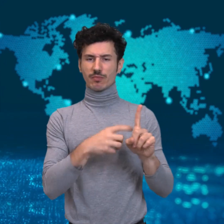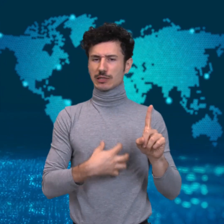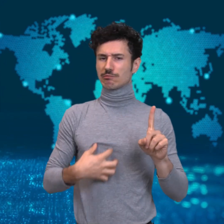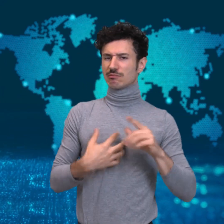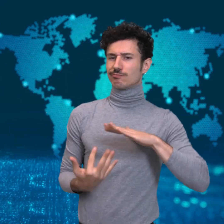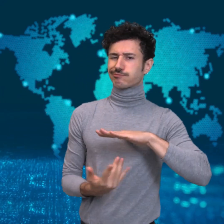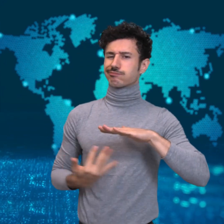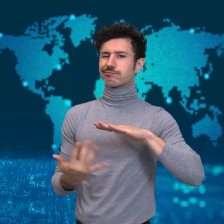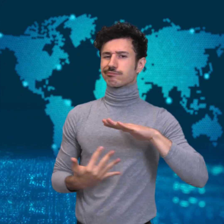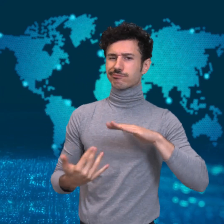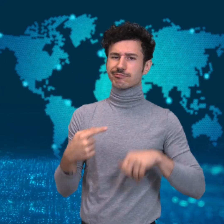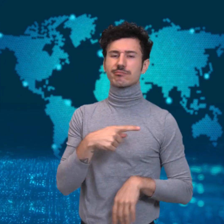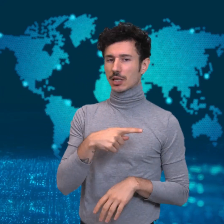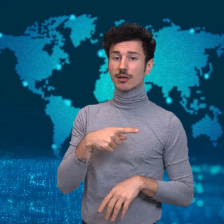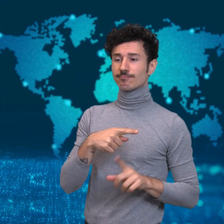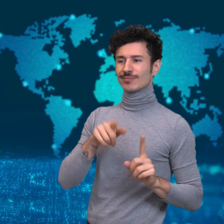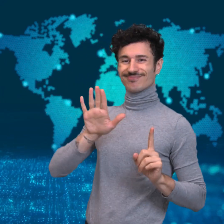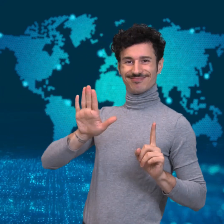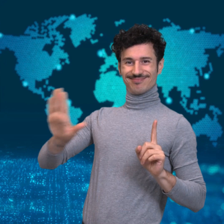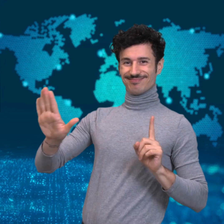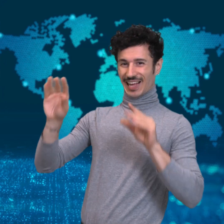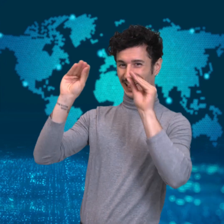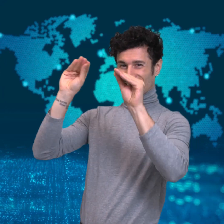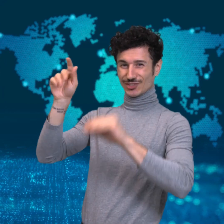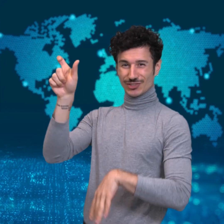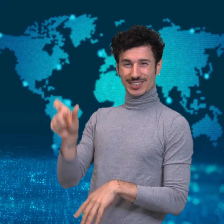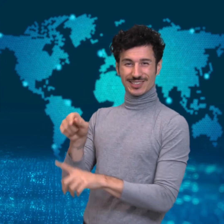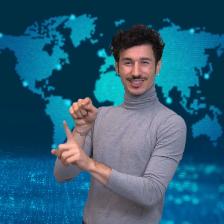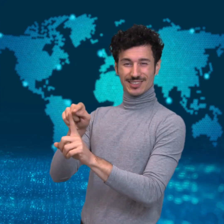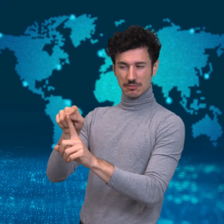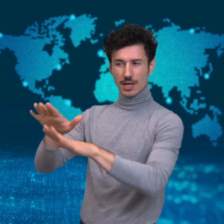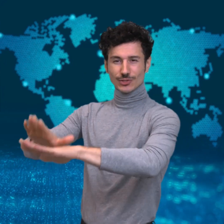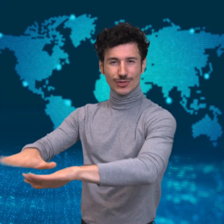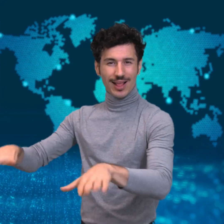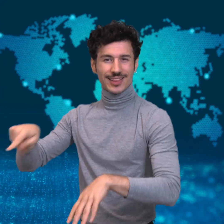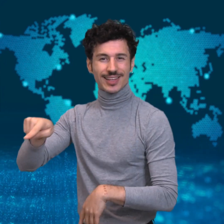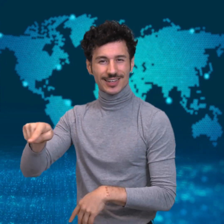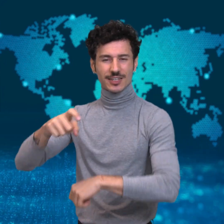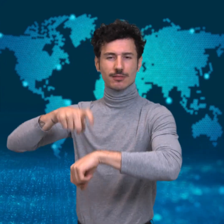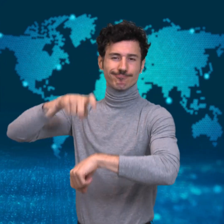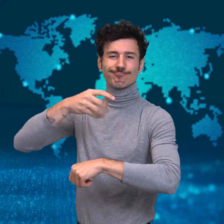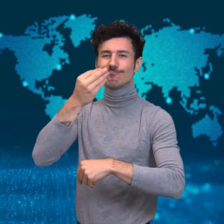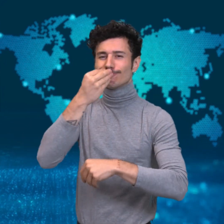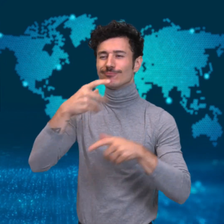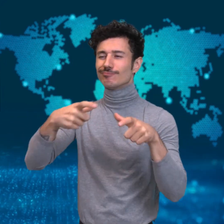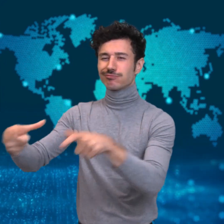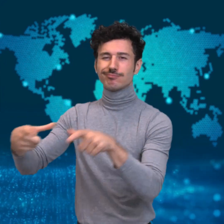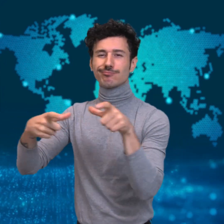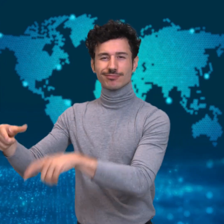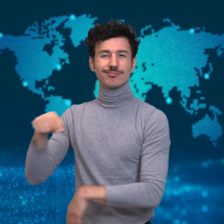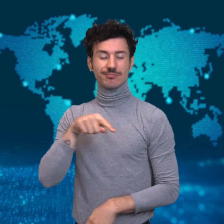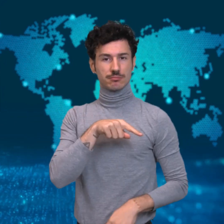and put sodium nitrite in the other teacher’s students’ breakfasts.